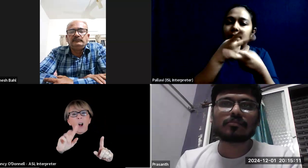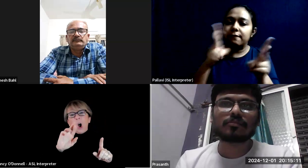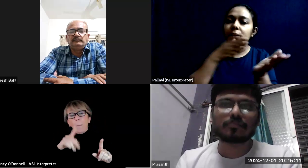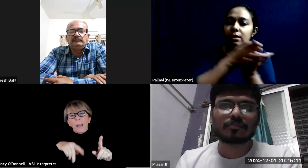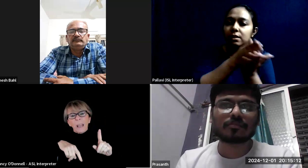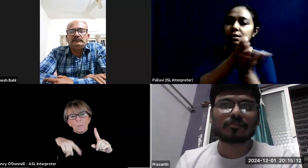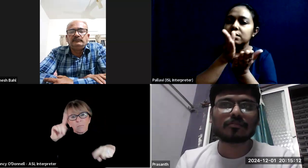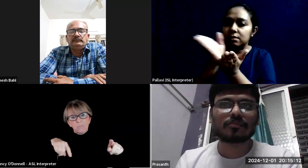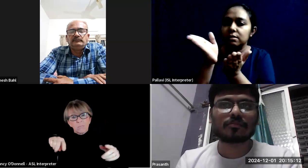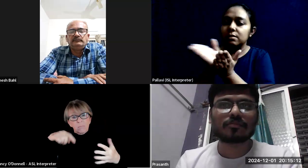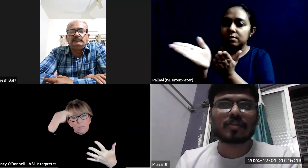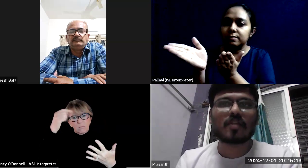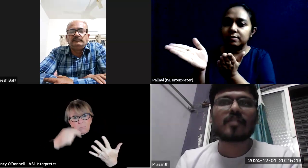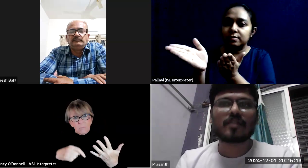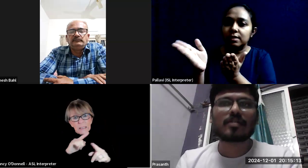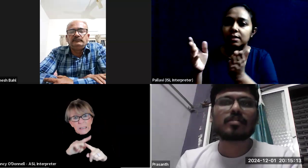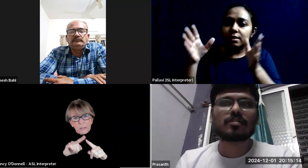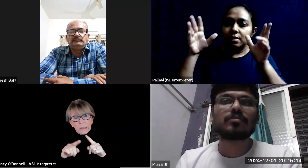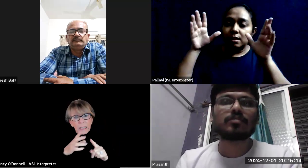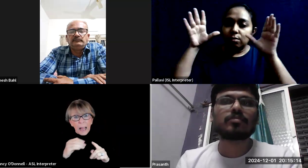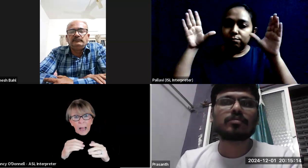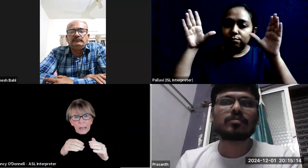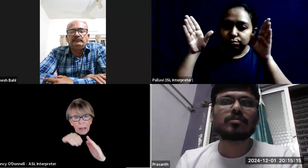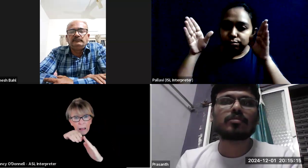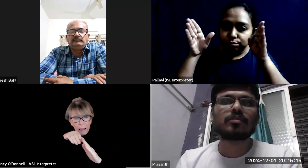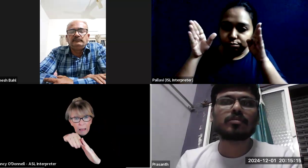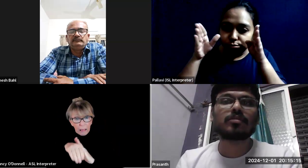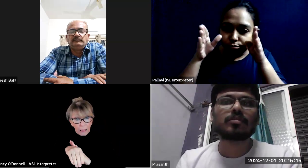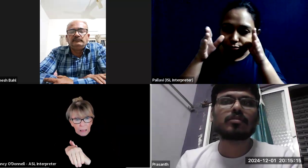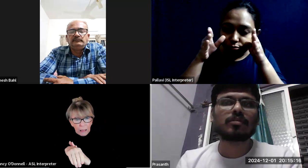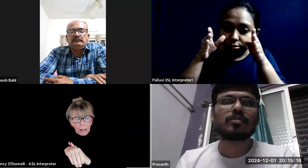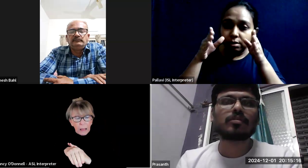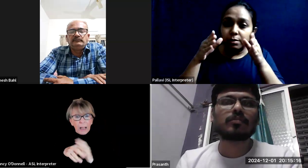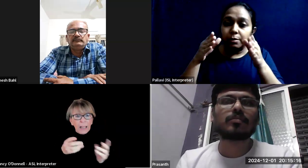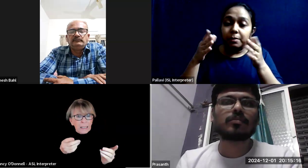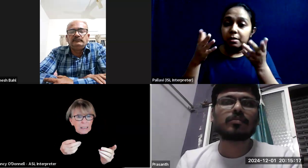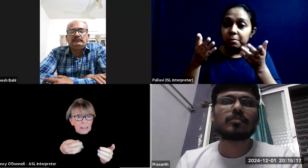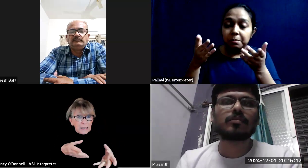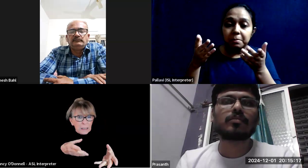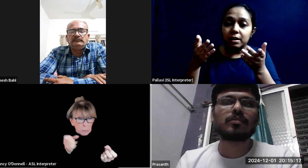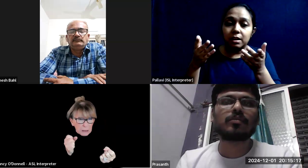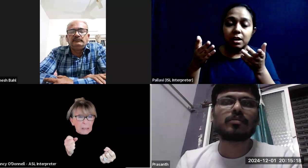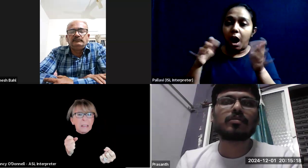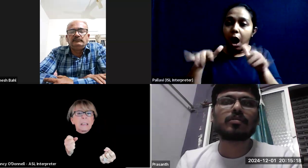And the progression the speed of progression as well as until